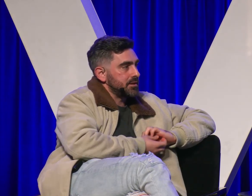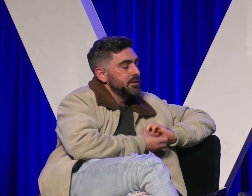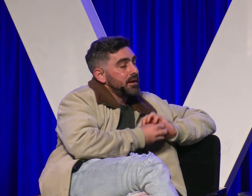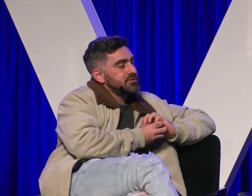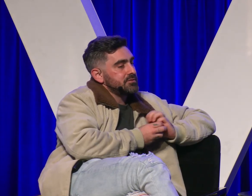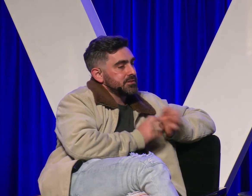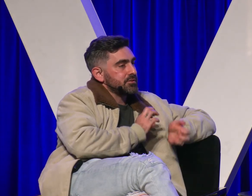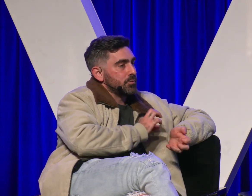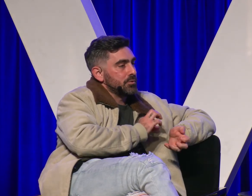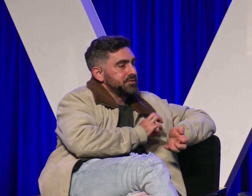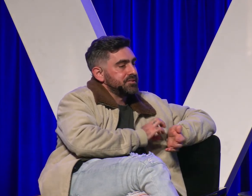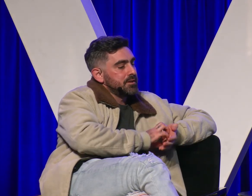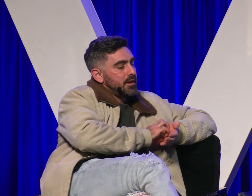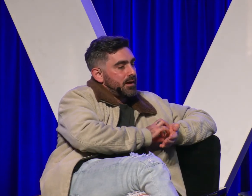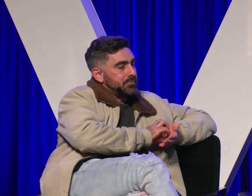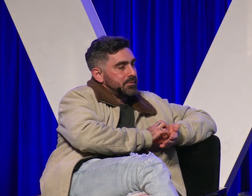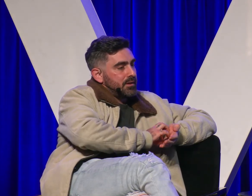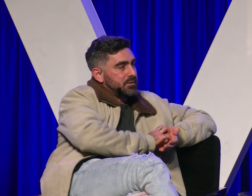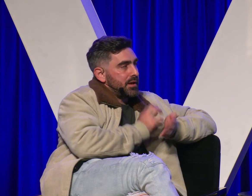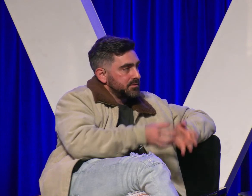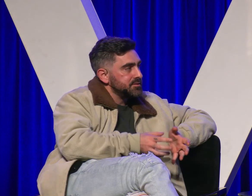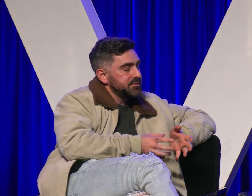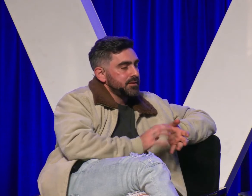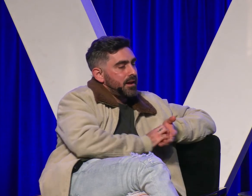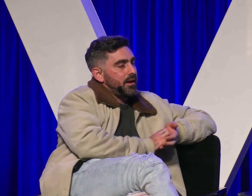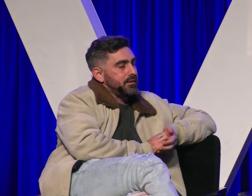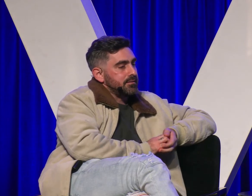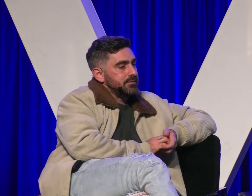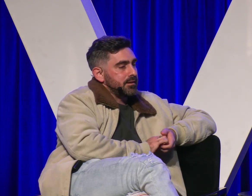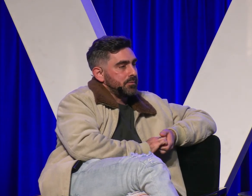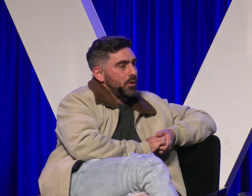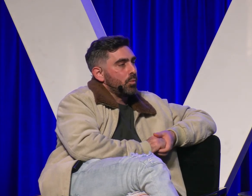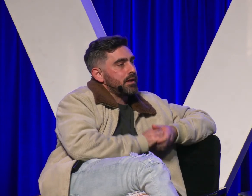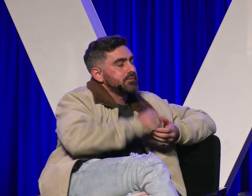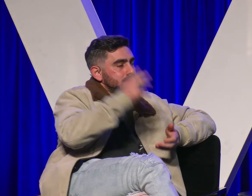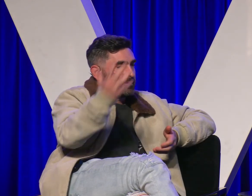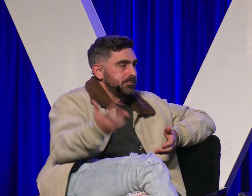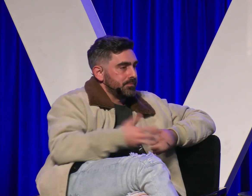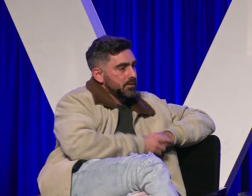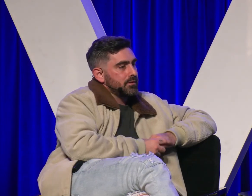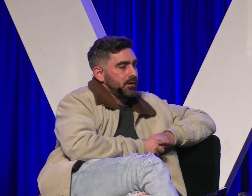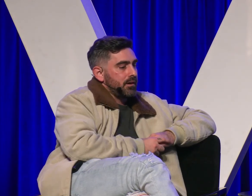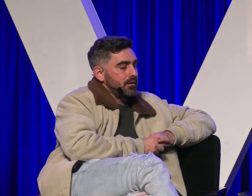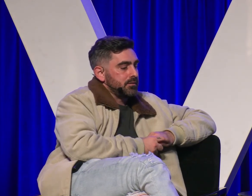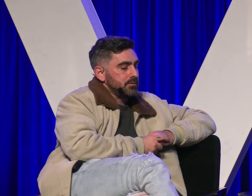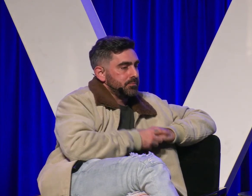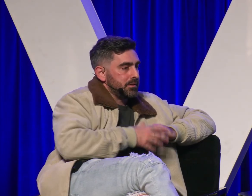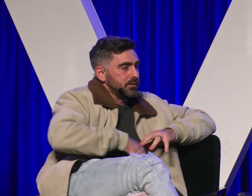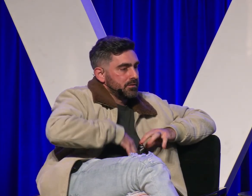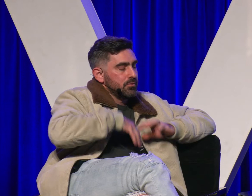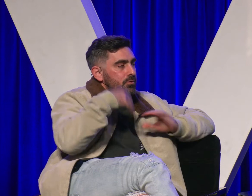and changing it towards independents and away from bigger organisations